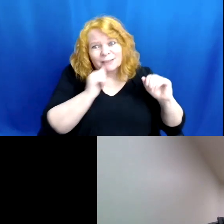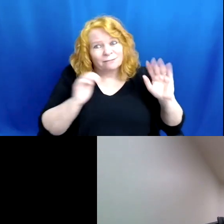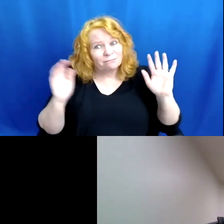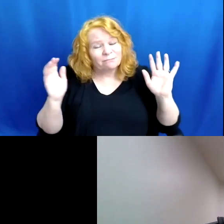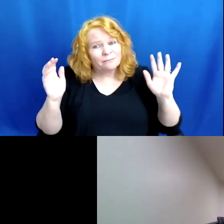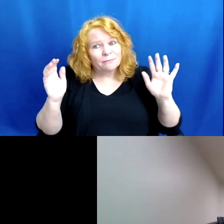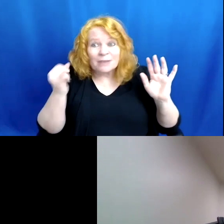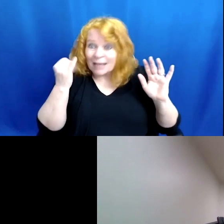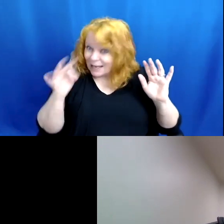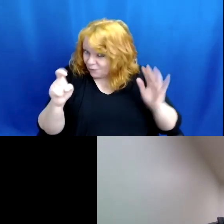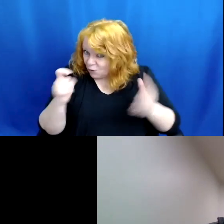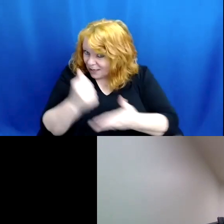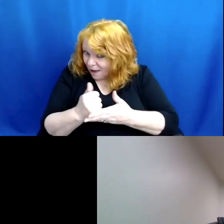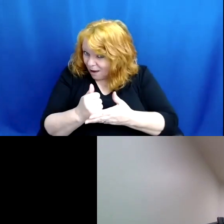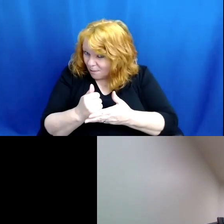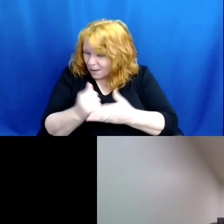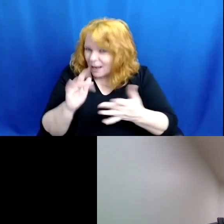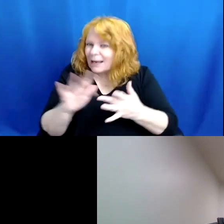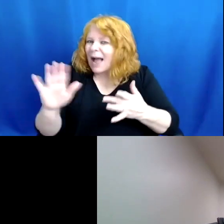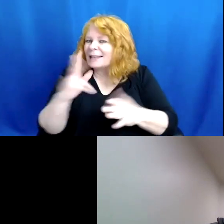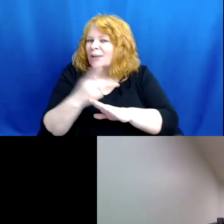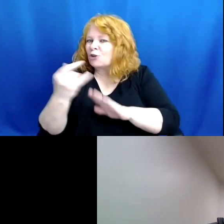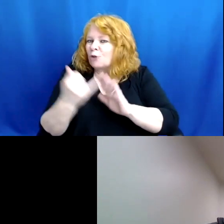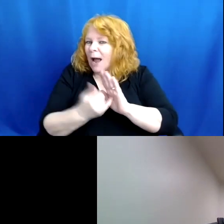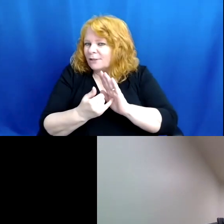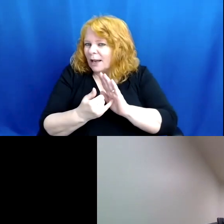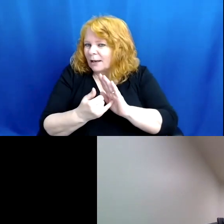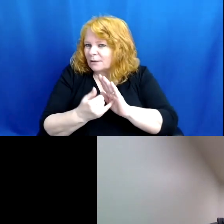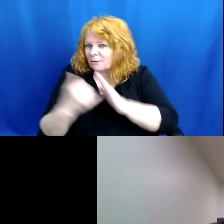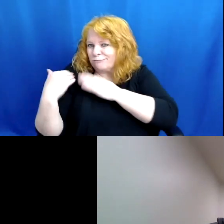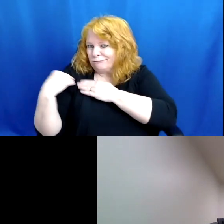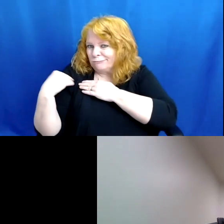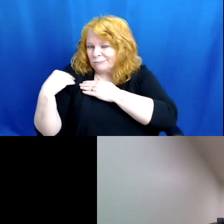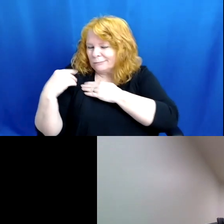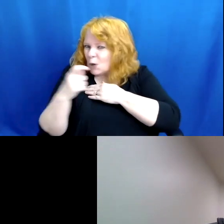If you need some help with that contact your projects. Whoever enrolled you in the group.